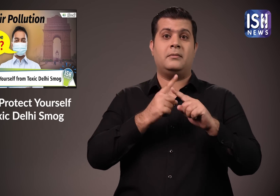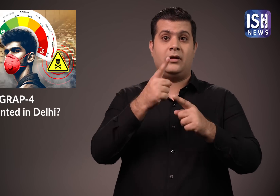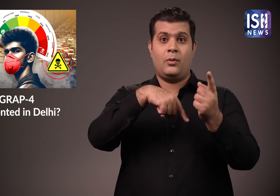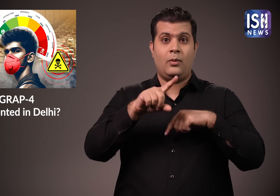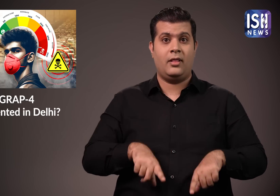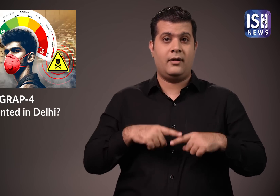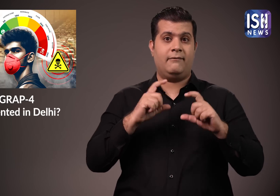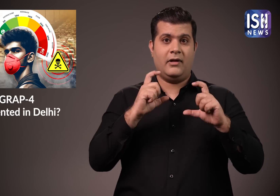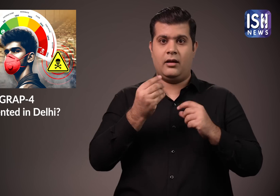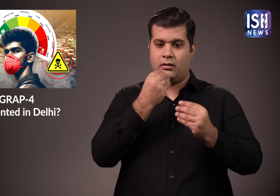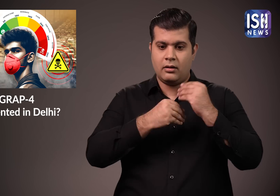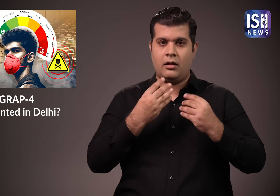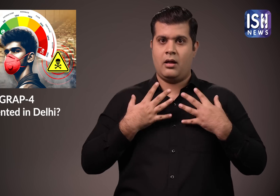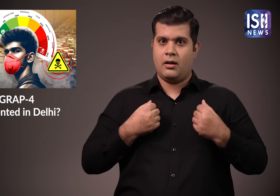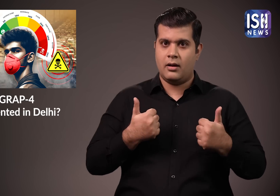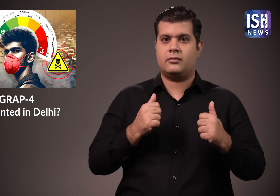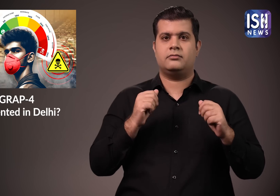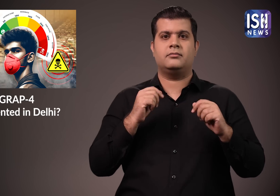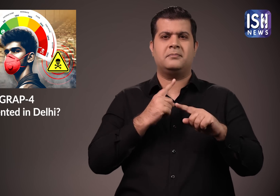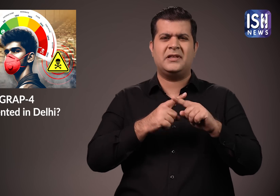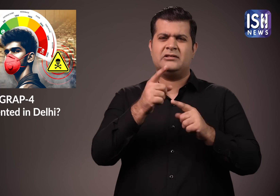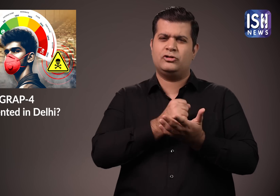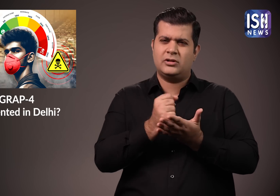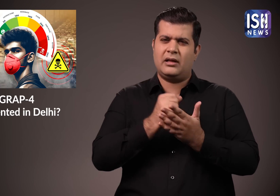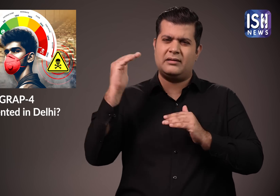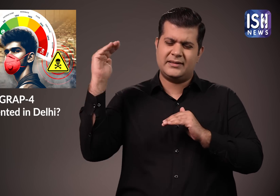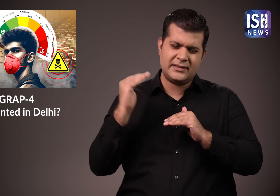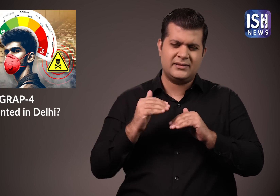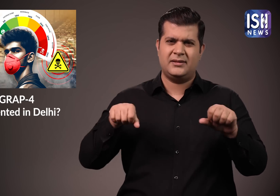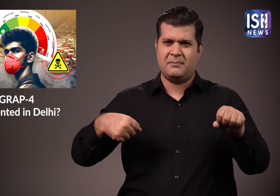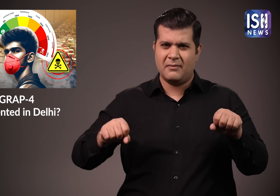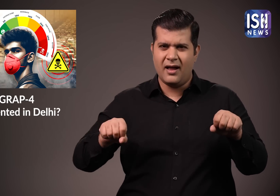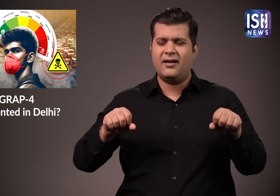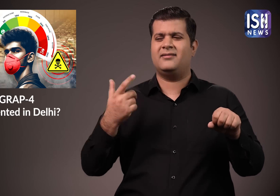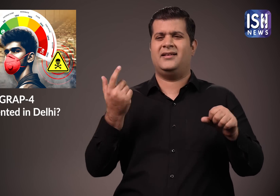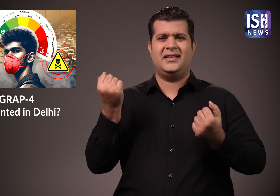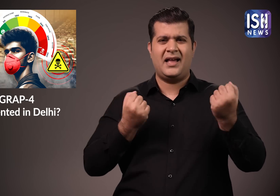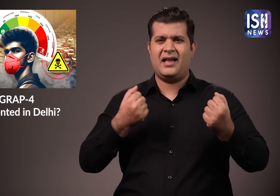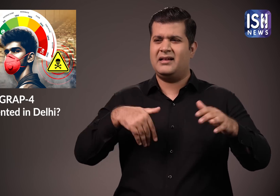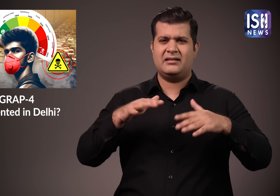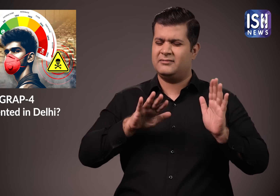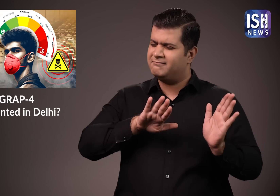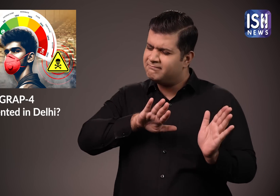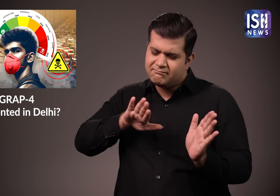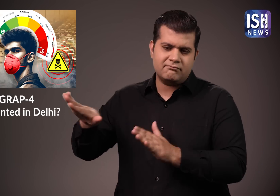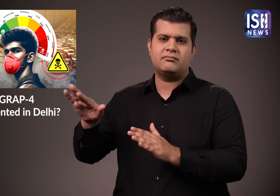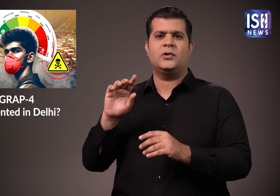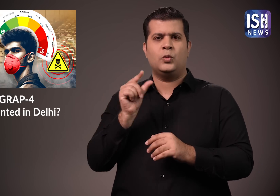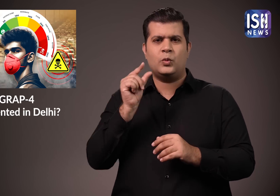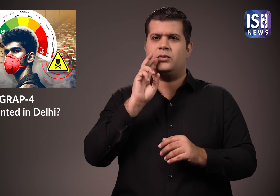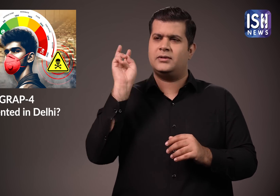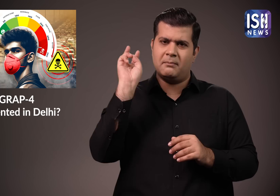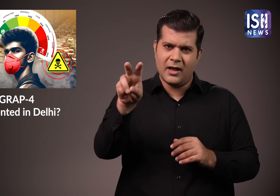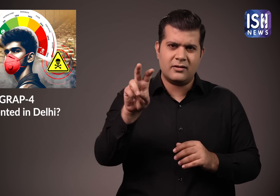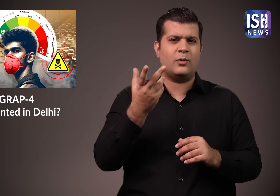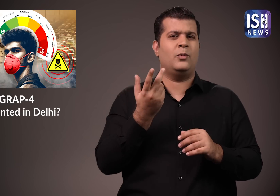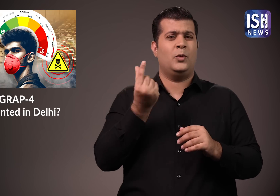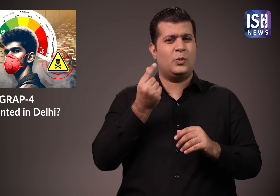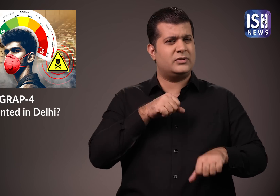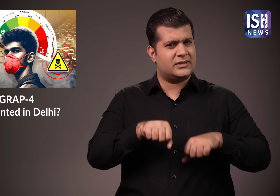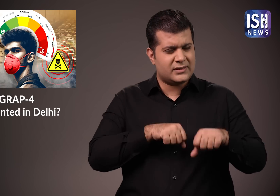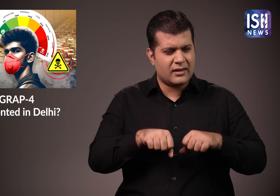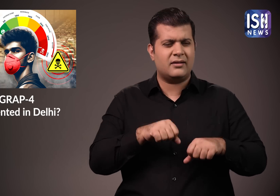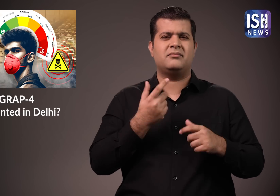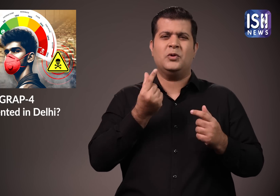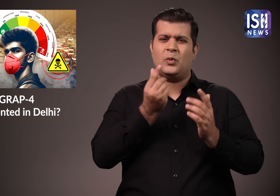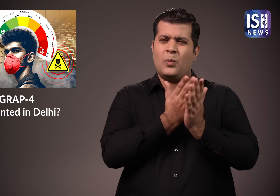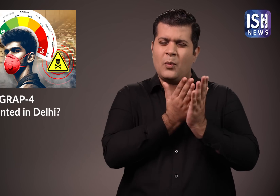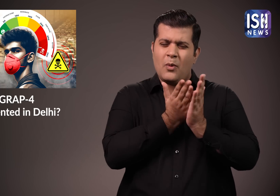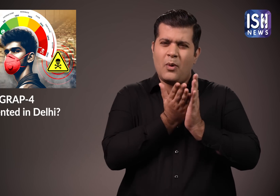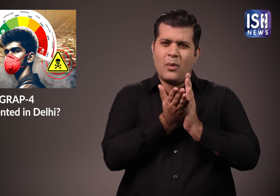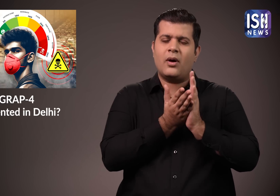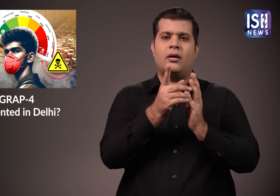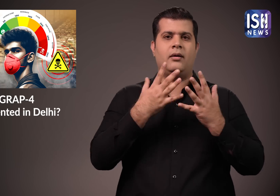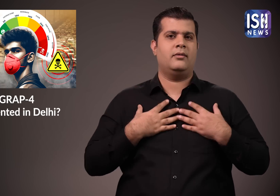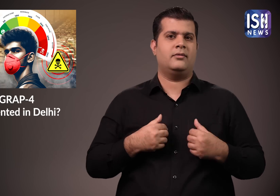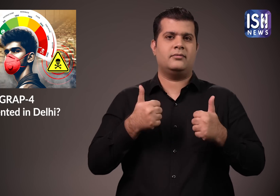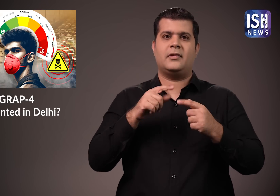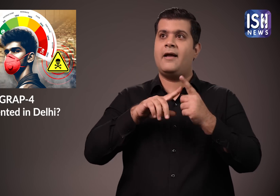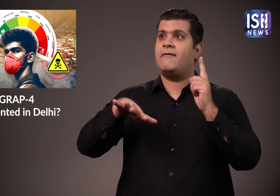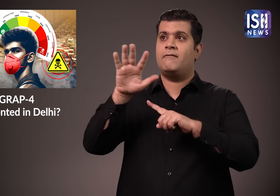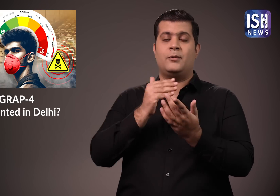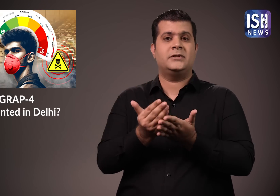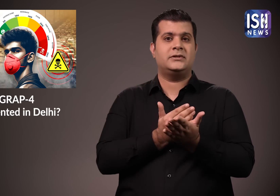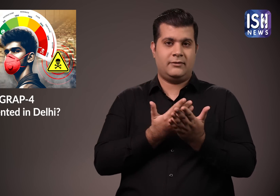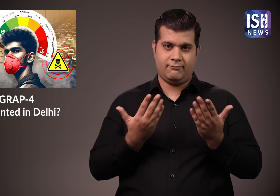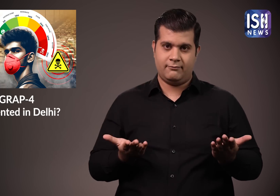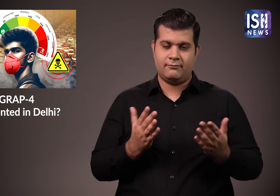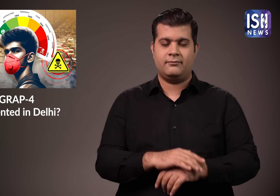So take care, eat healthy and try to use more of public transport or cycles to save the environment.